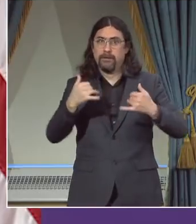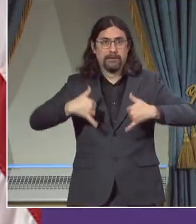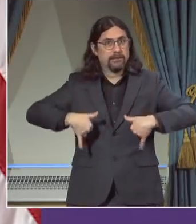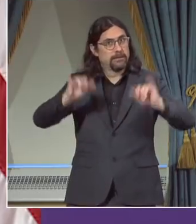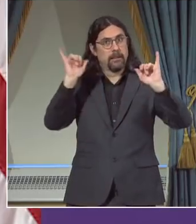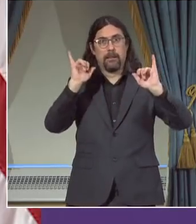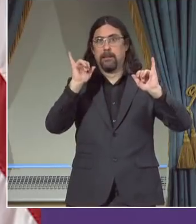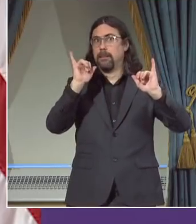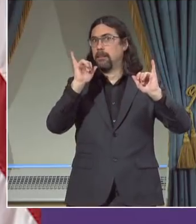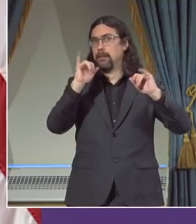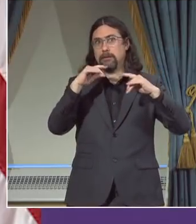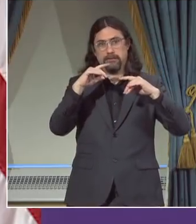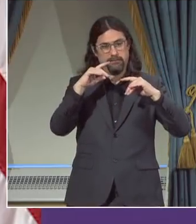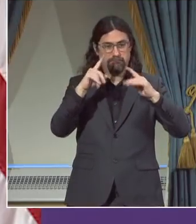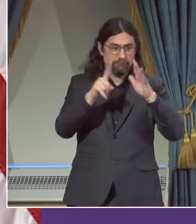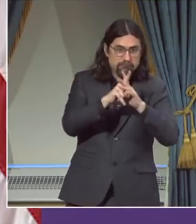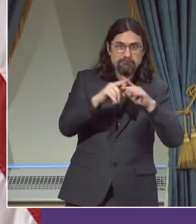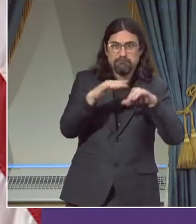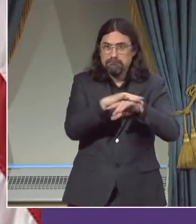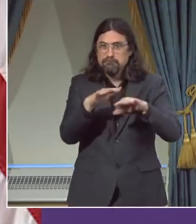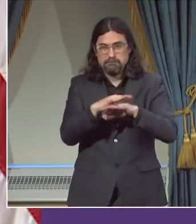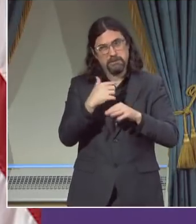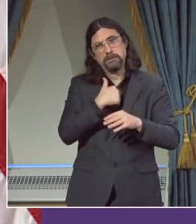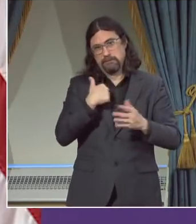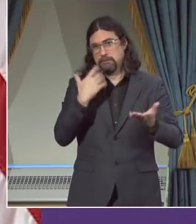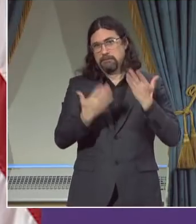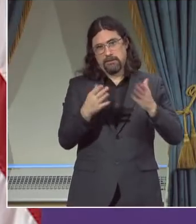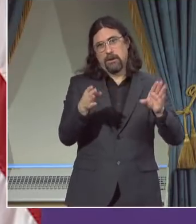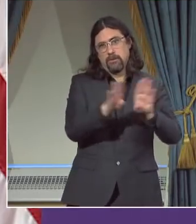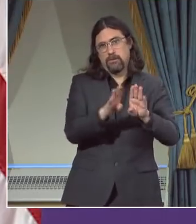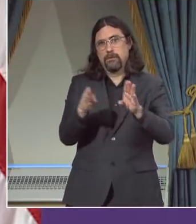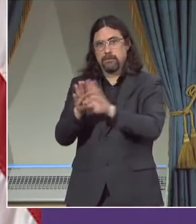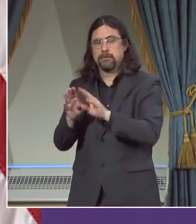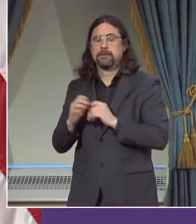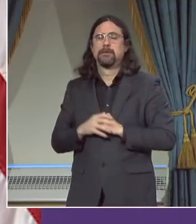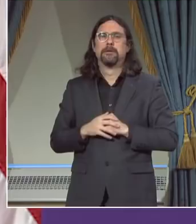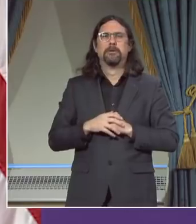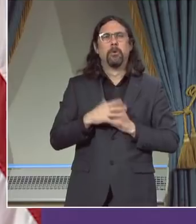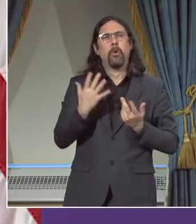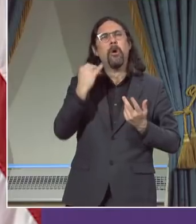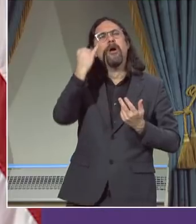PLAYGROUND DOWN. IF WE SEER BOAERD NON-COMPALINCE IN THE COMING DAYS AT ANY POINT, WE